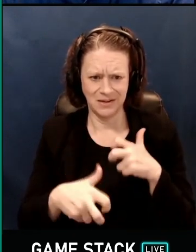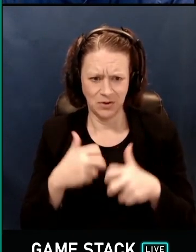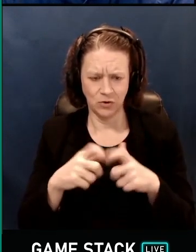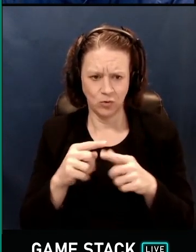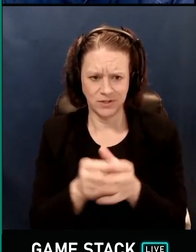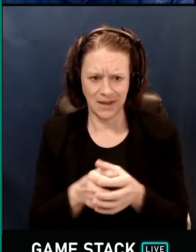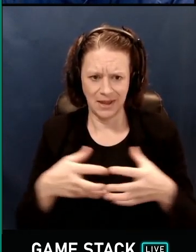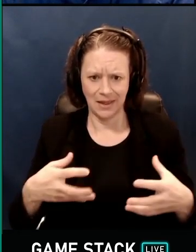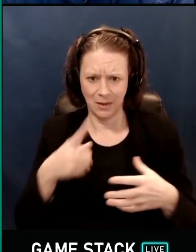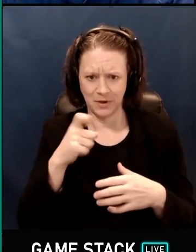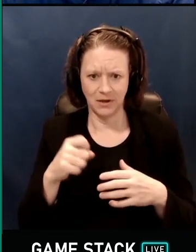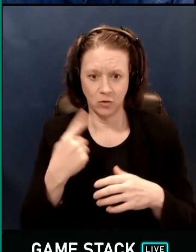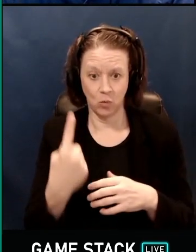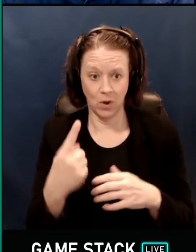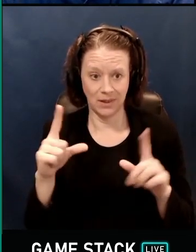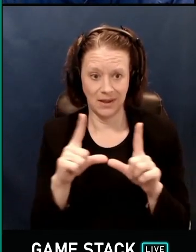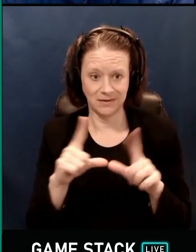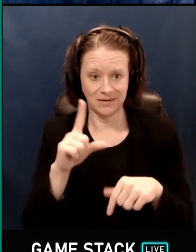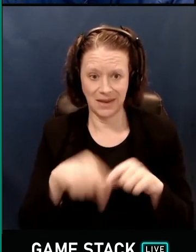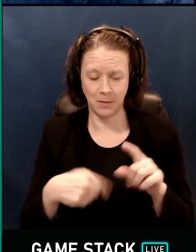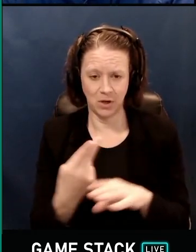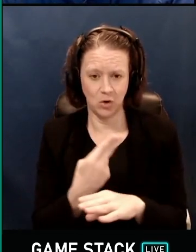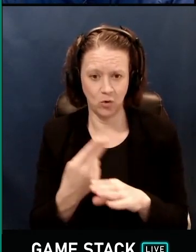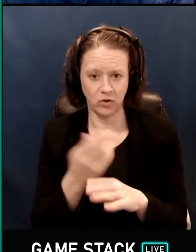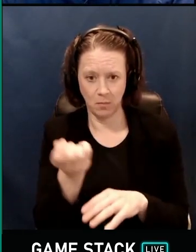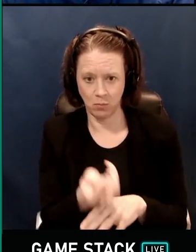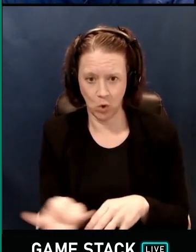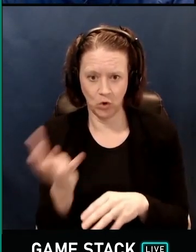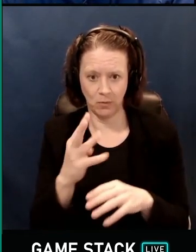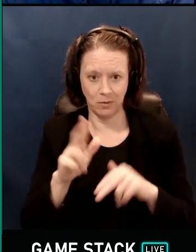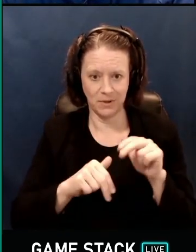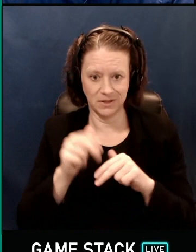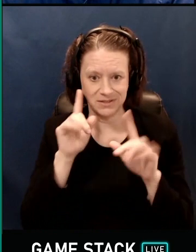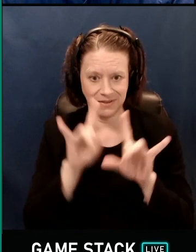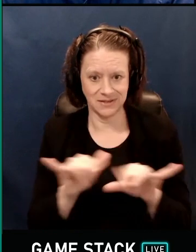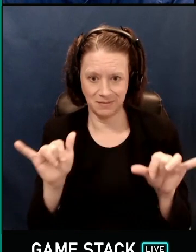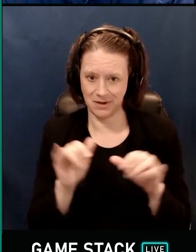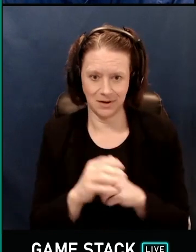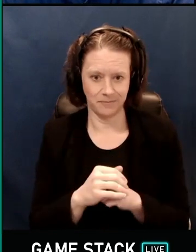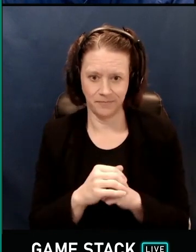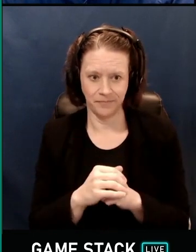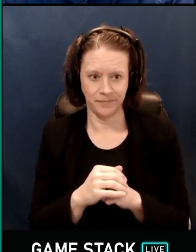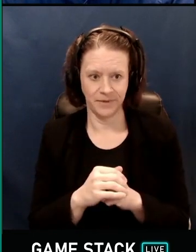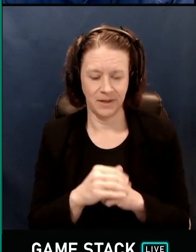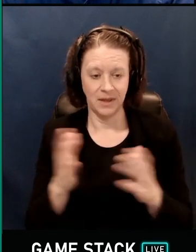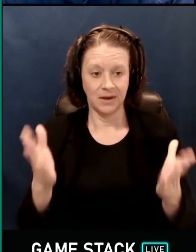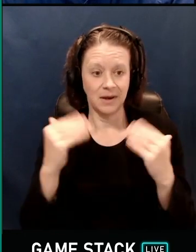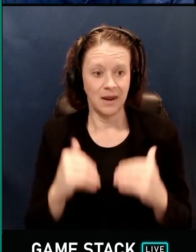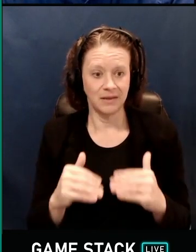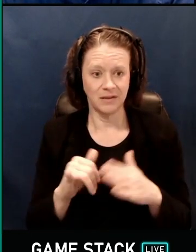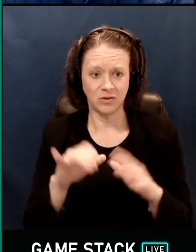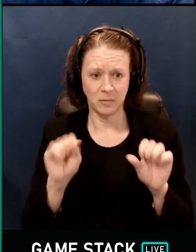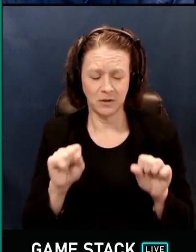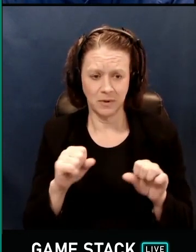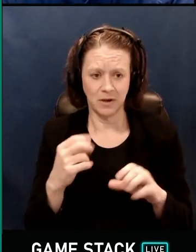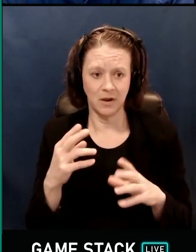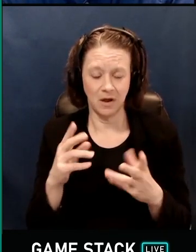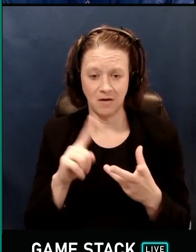in multiple builds at the same time. Next, there's the possibility of license infringement.